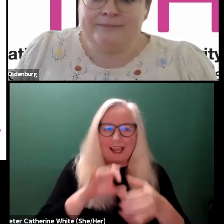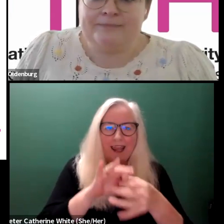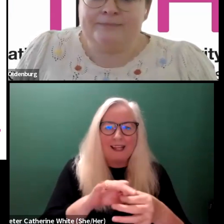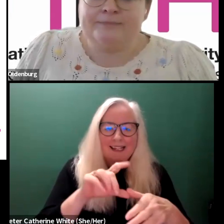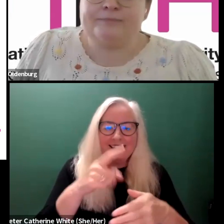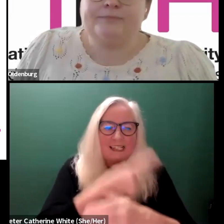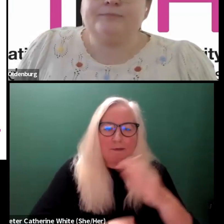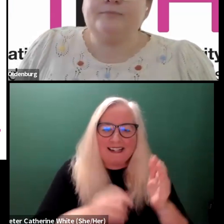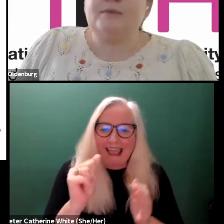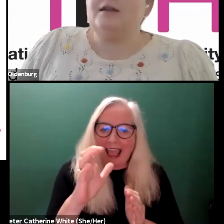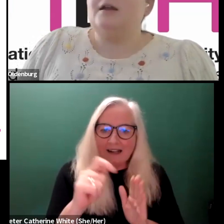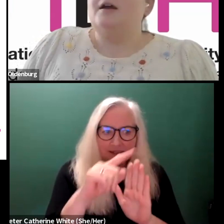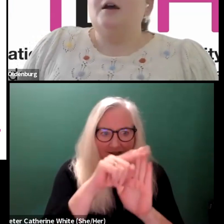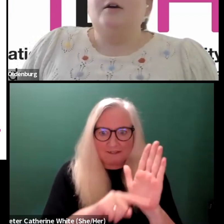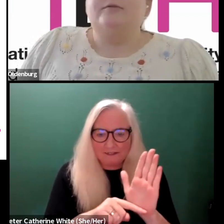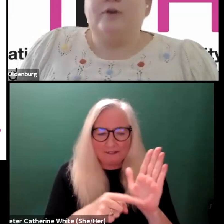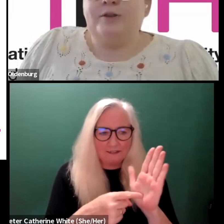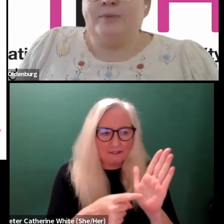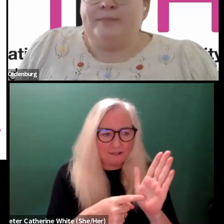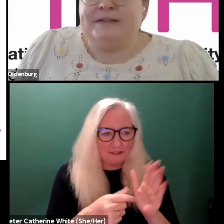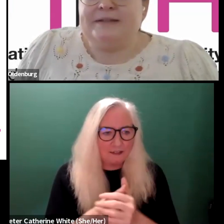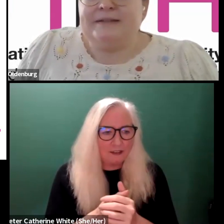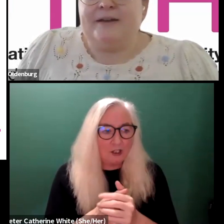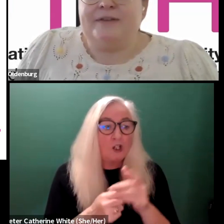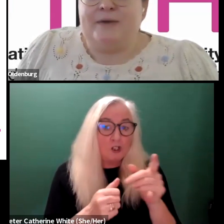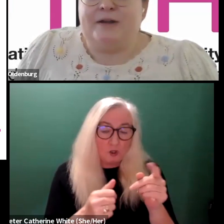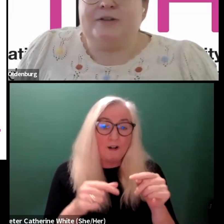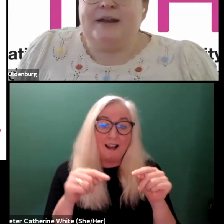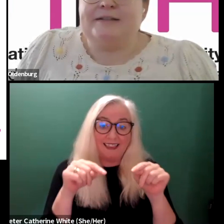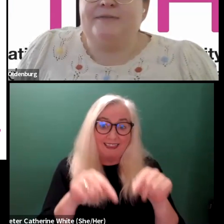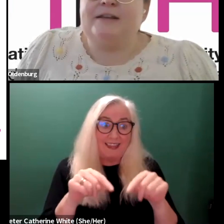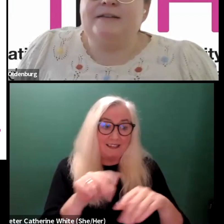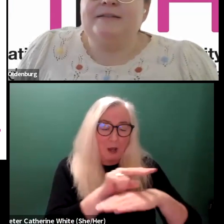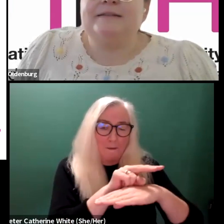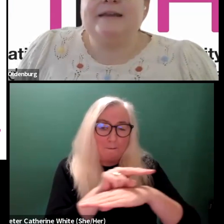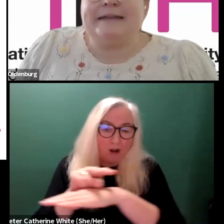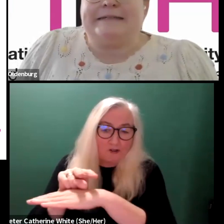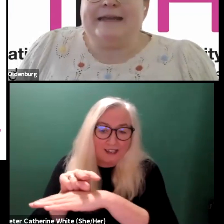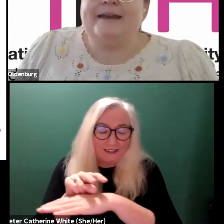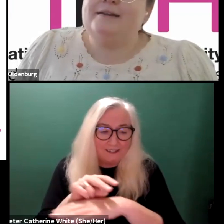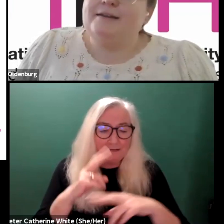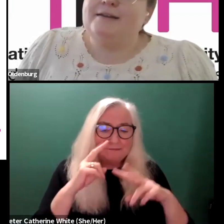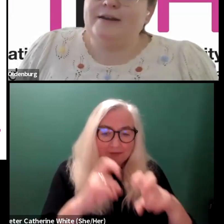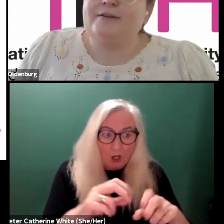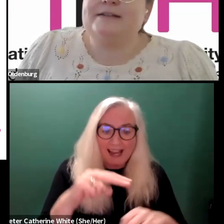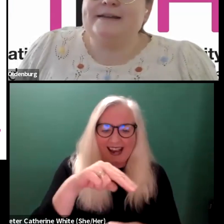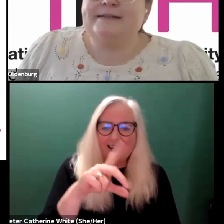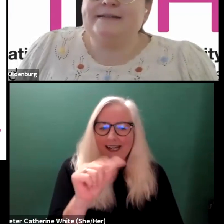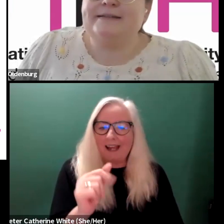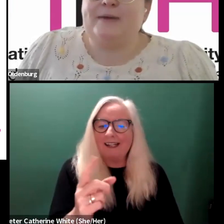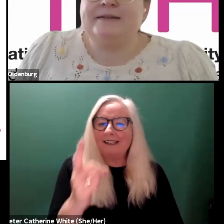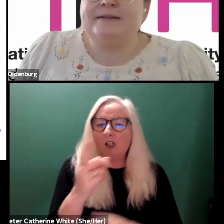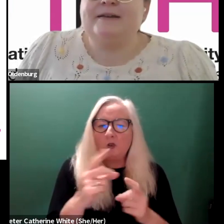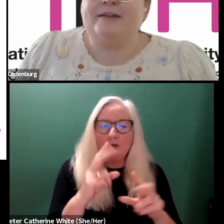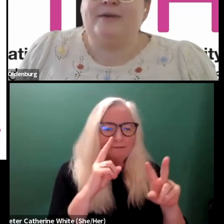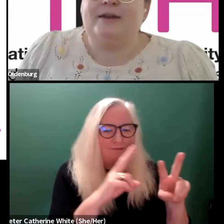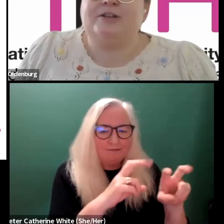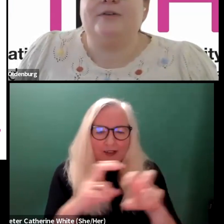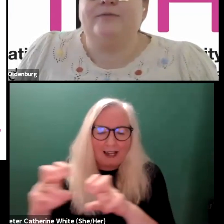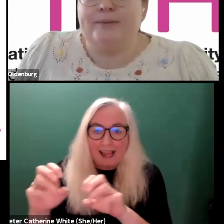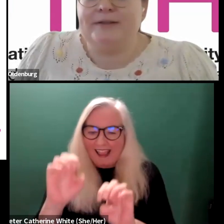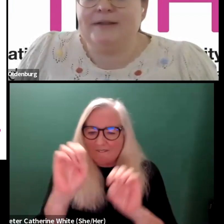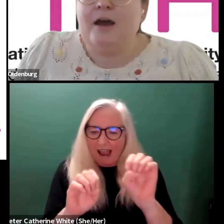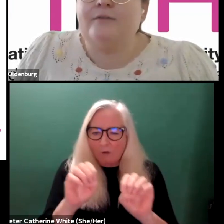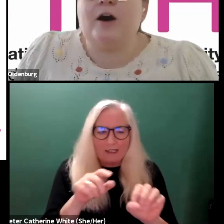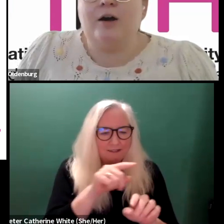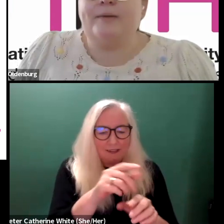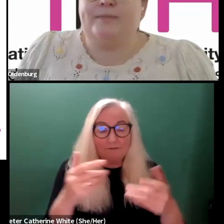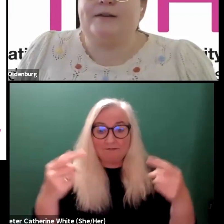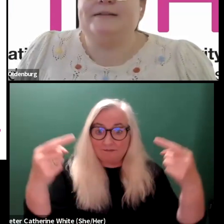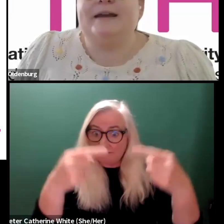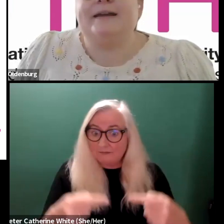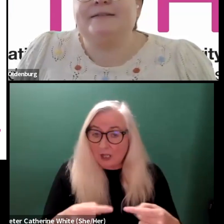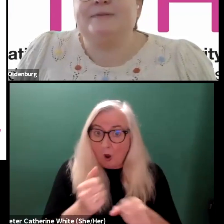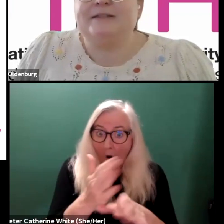For the purposes of this monitoring activity, The NDA carried out a death-based evaluation of conformance of all public bodies against specific statutory requirements.